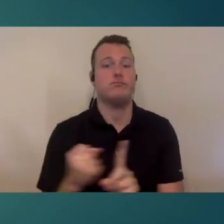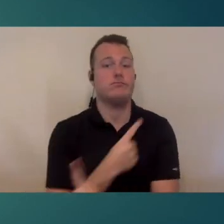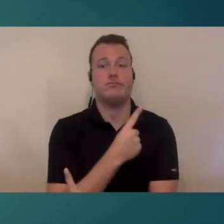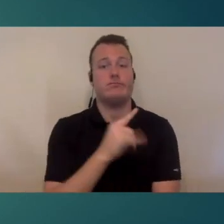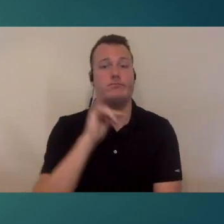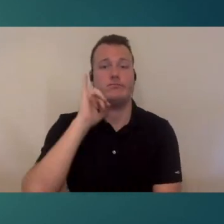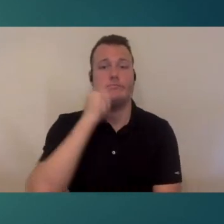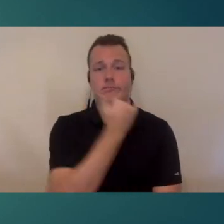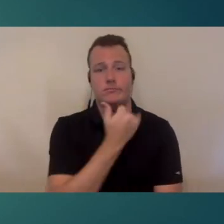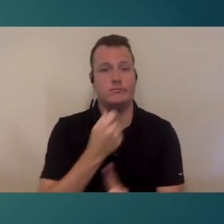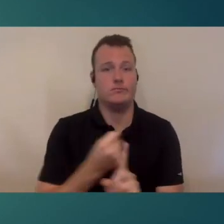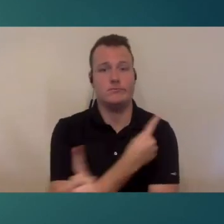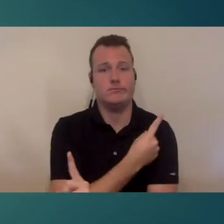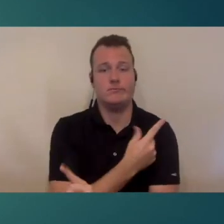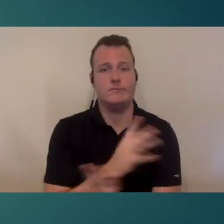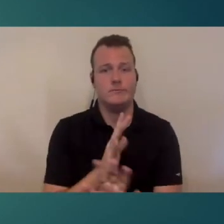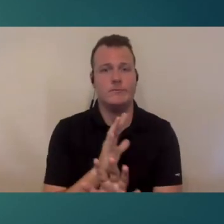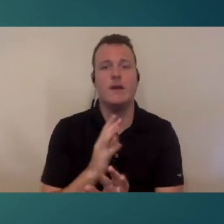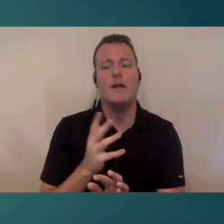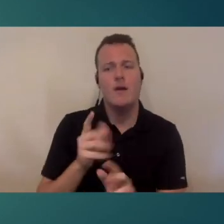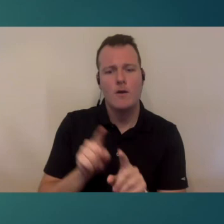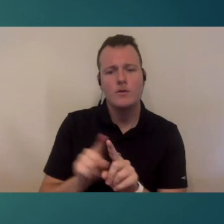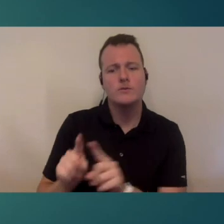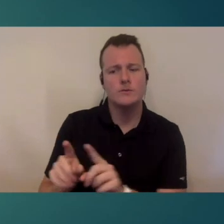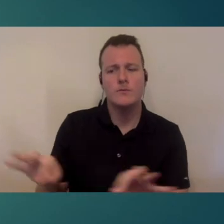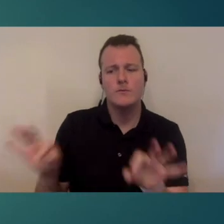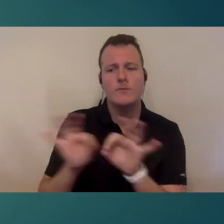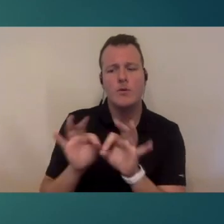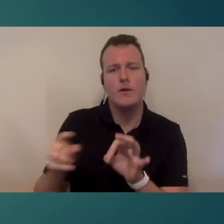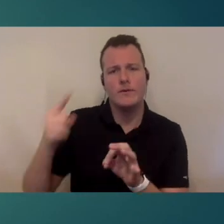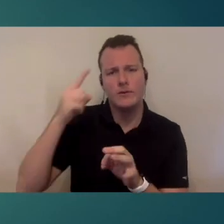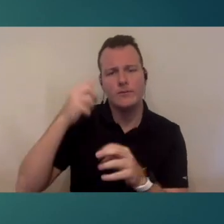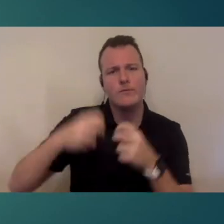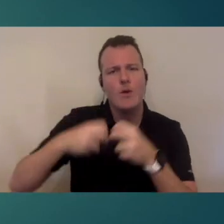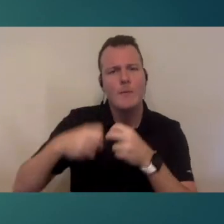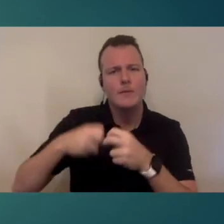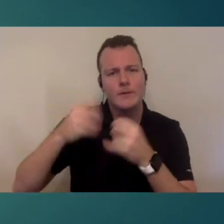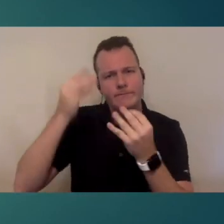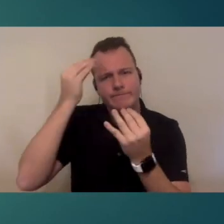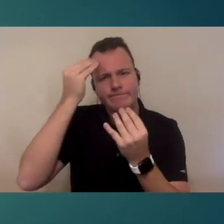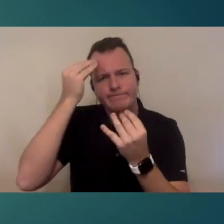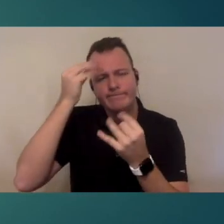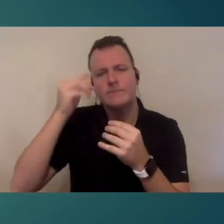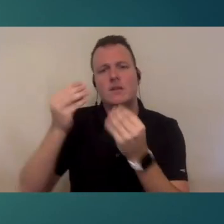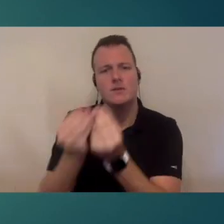base, but they also want to see how you problem solve and work out a situation,